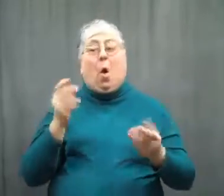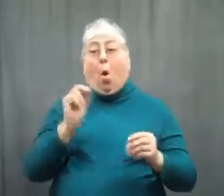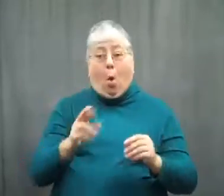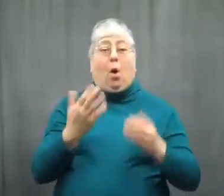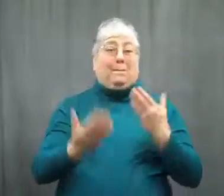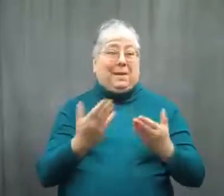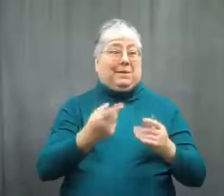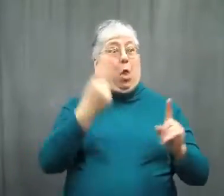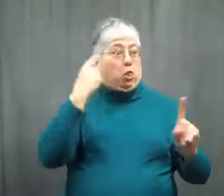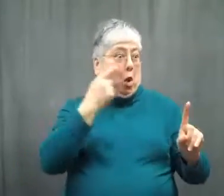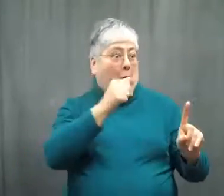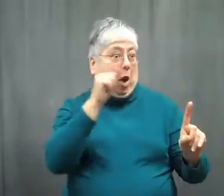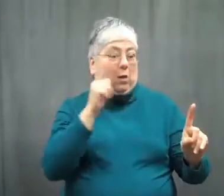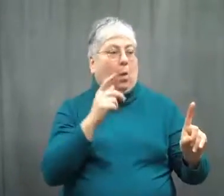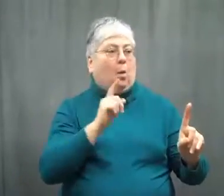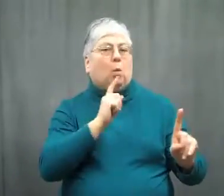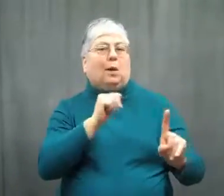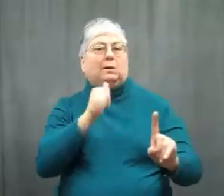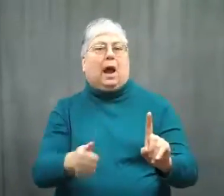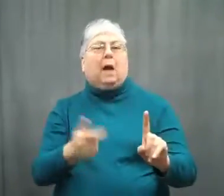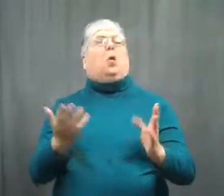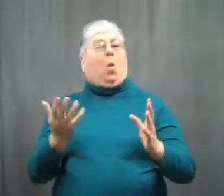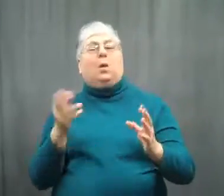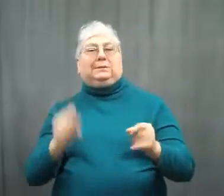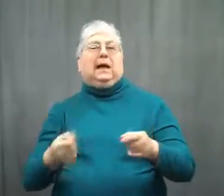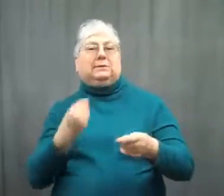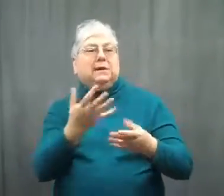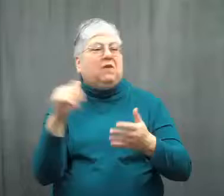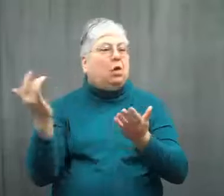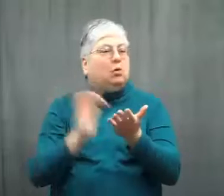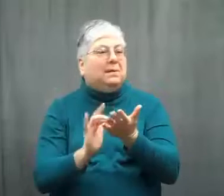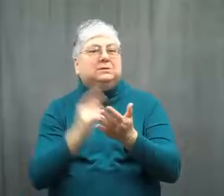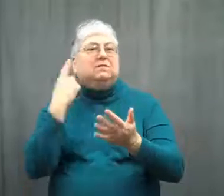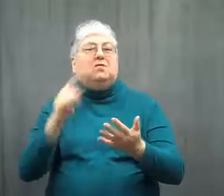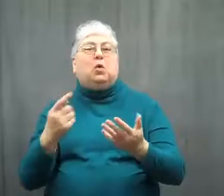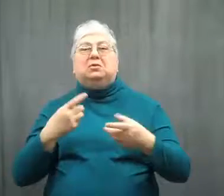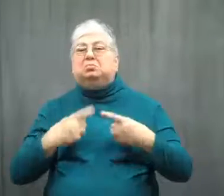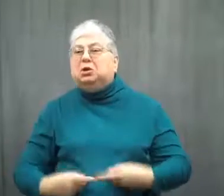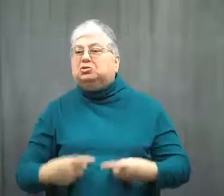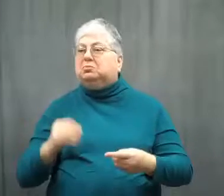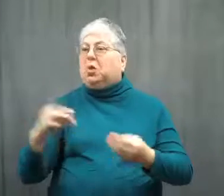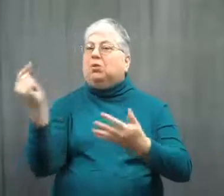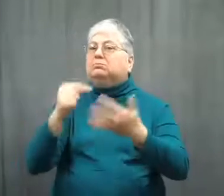Or it could be that a patient suspected of having Alzheimer's may not have it. Then medication can be prescribed for depression or whatever else it might be.